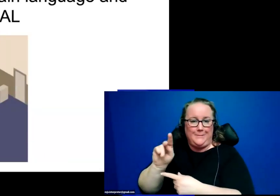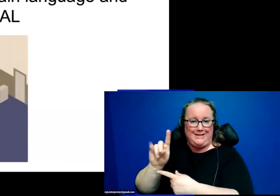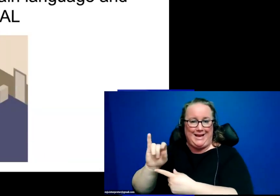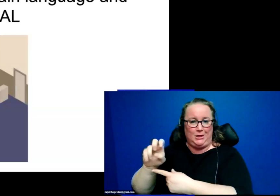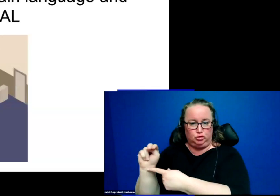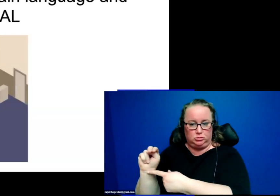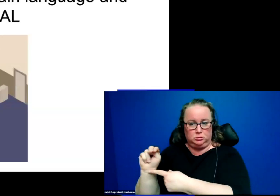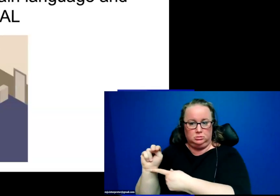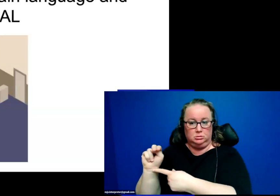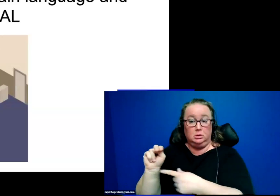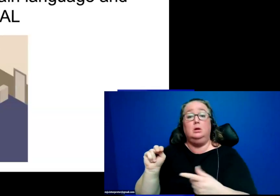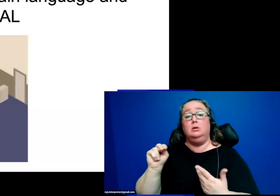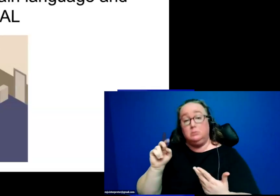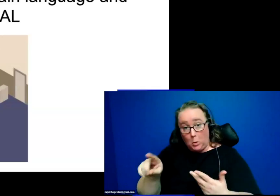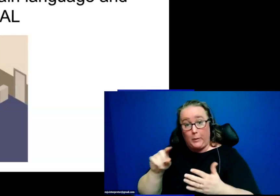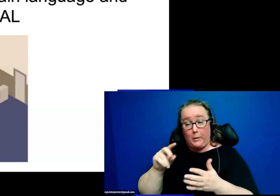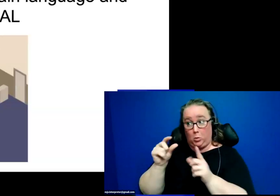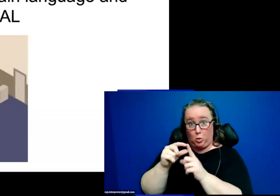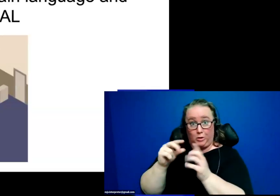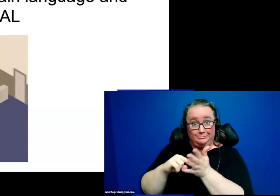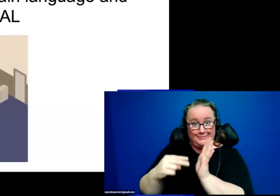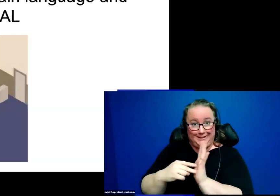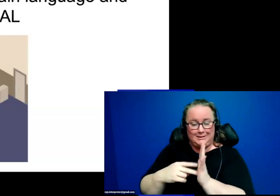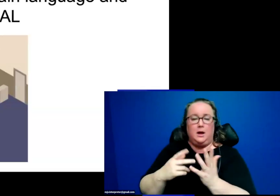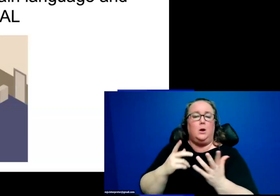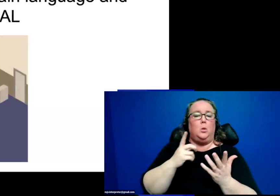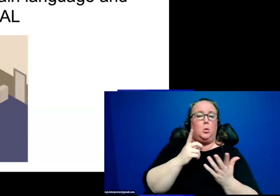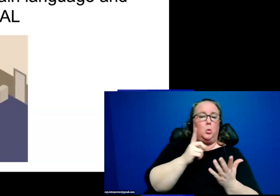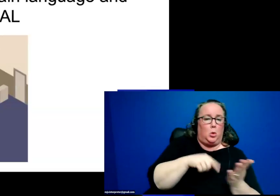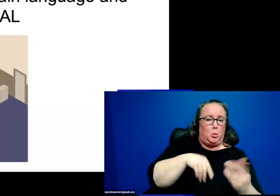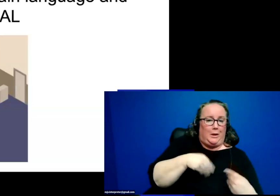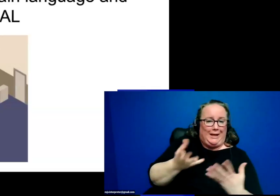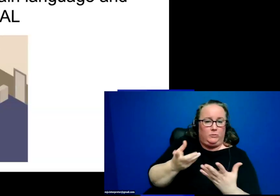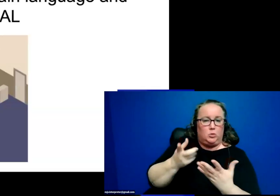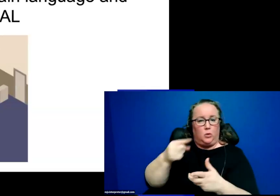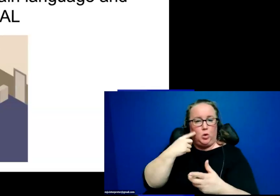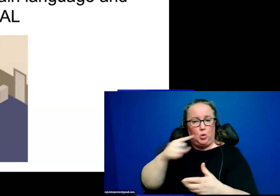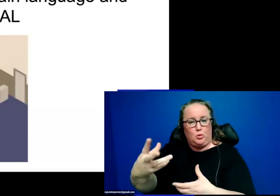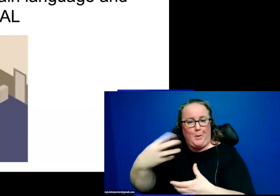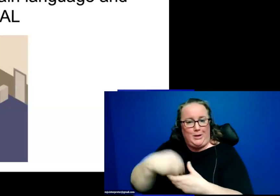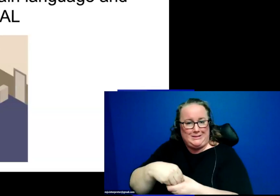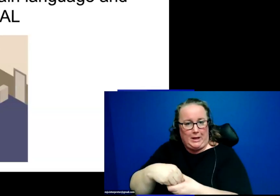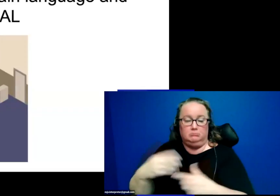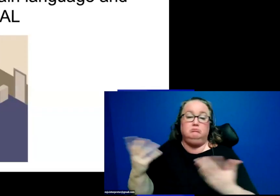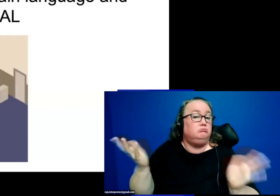how do we give you what you need so you can participate, right? So this was a case where there was